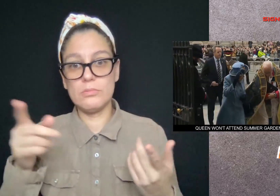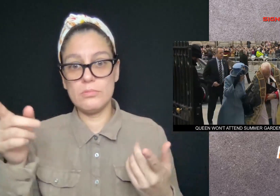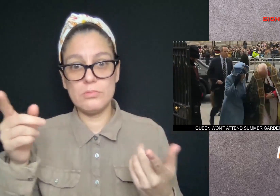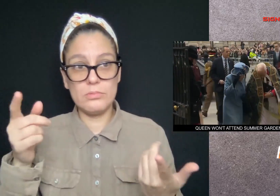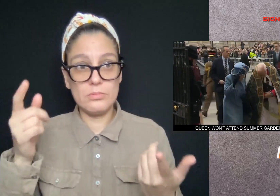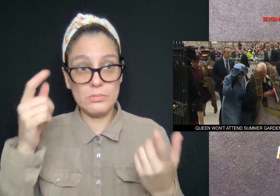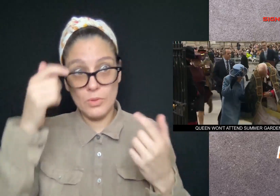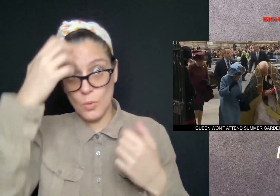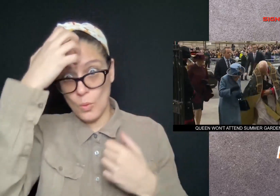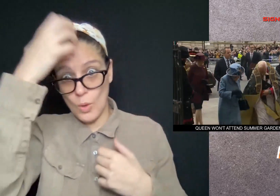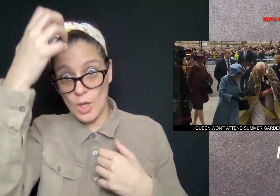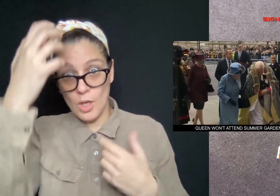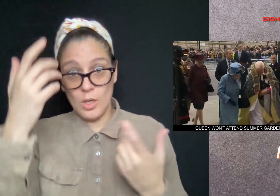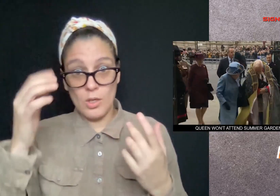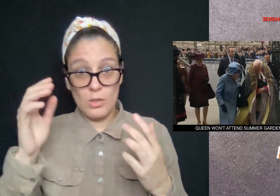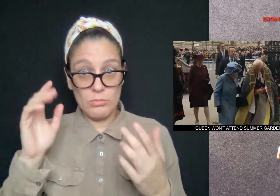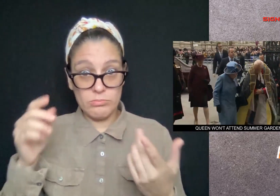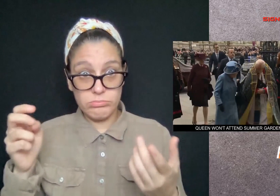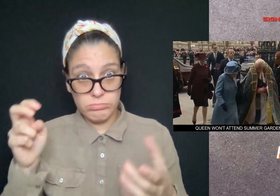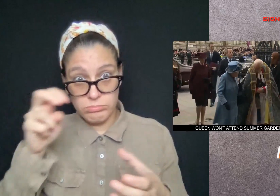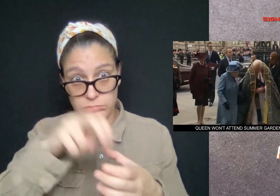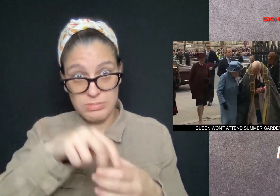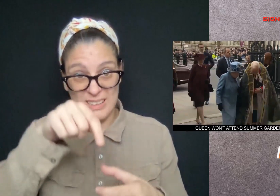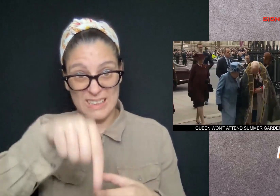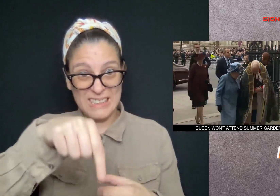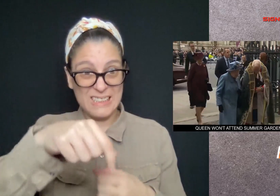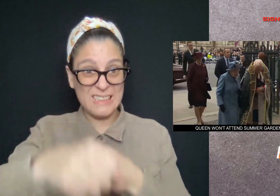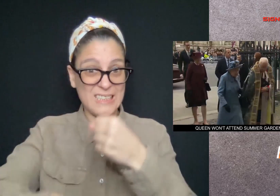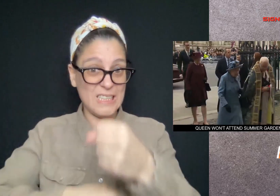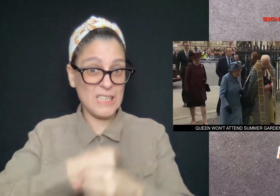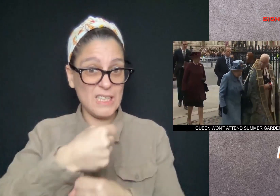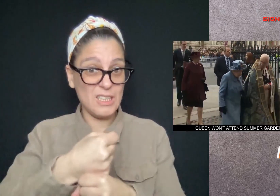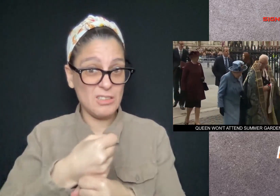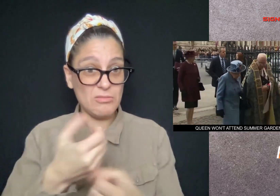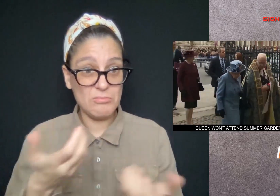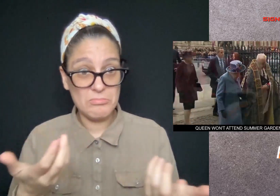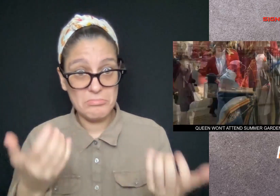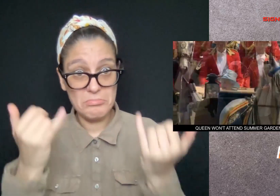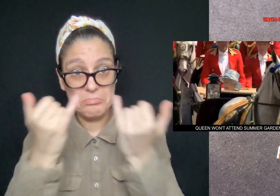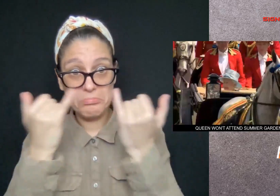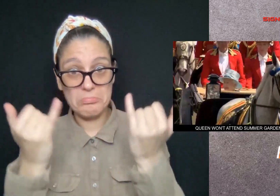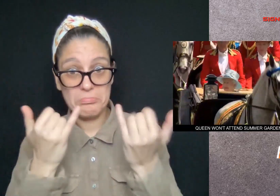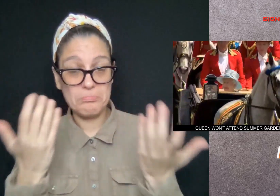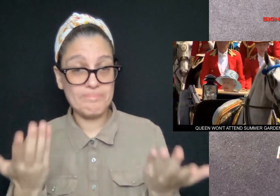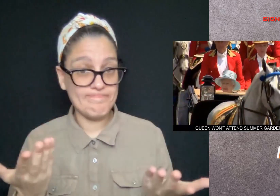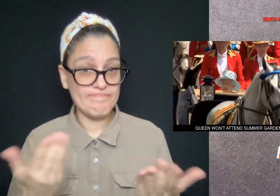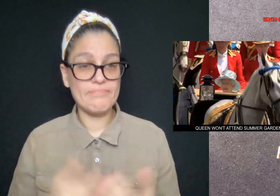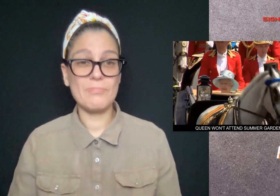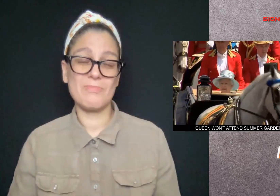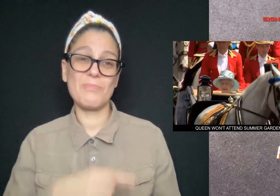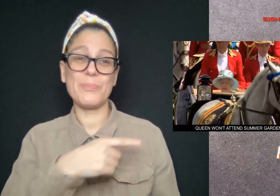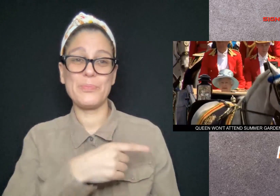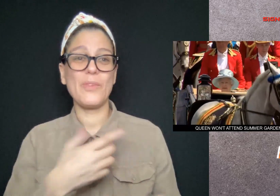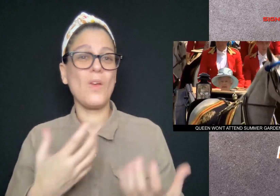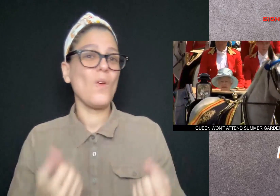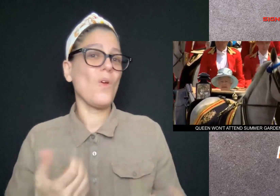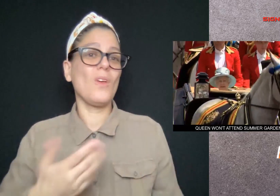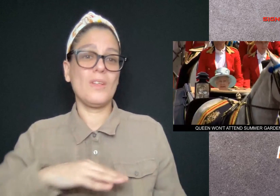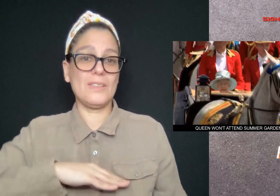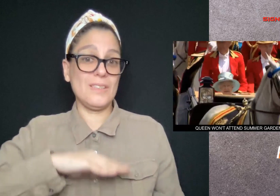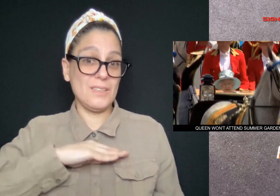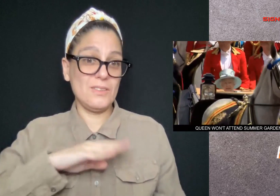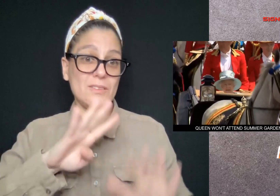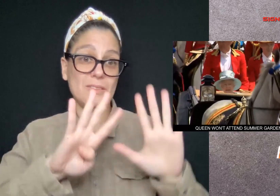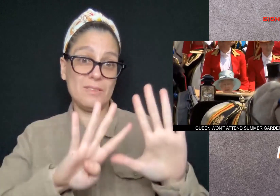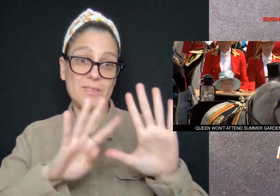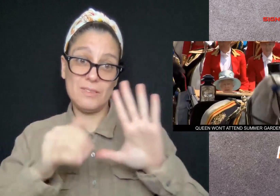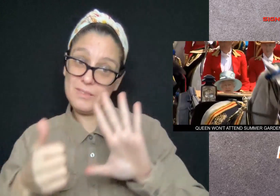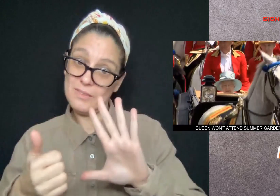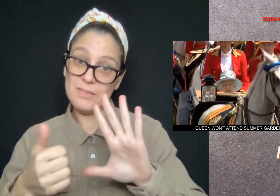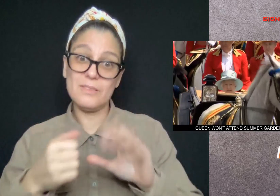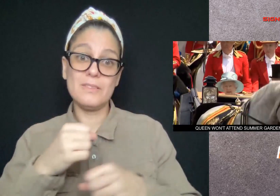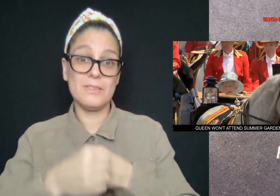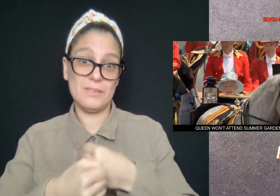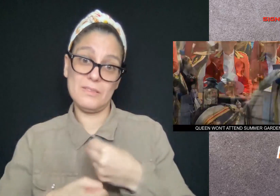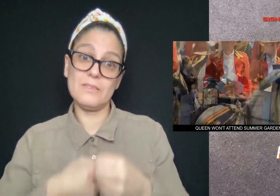the palace has not given a reason why the Queen will not attend any parties this year